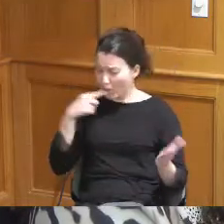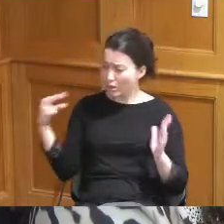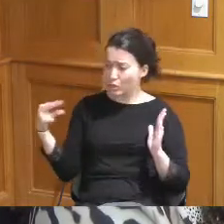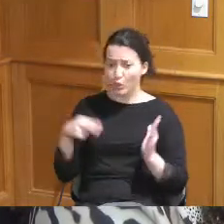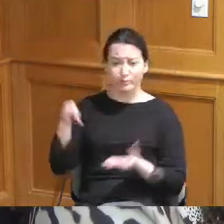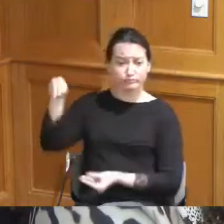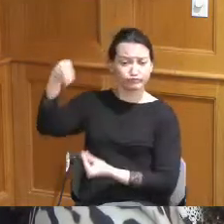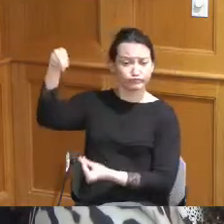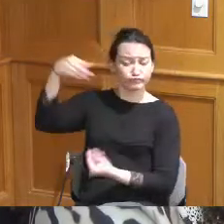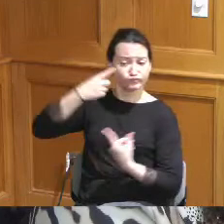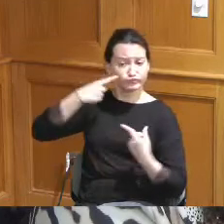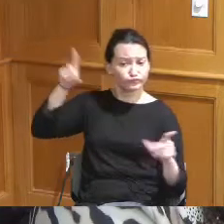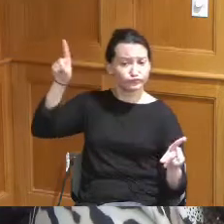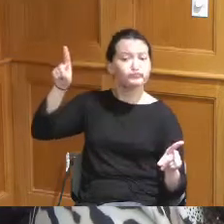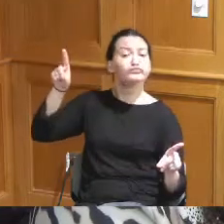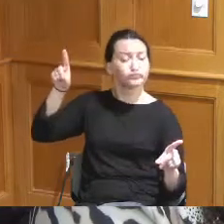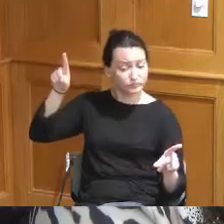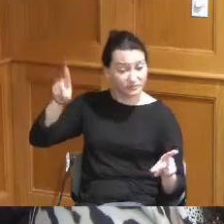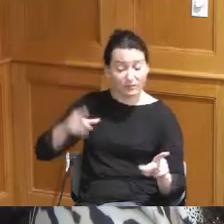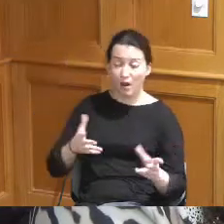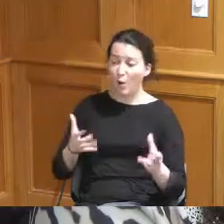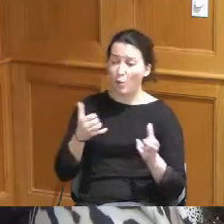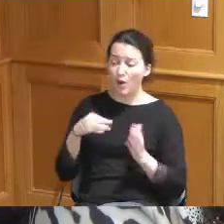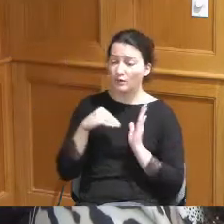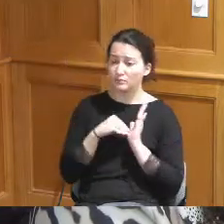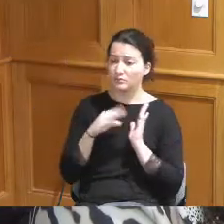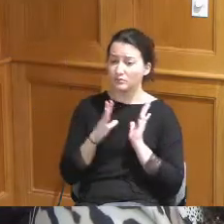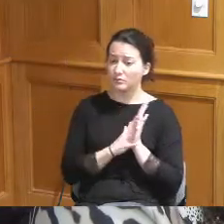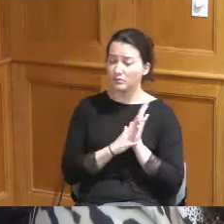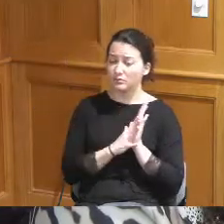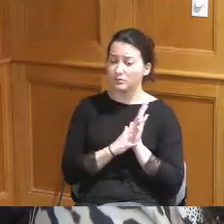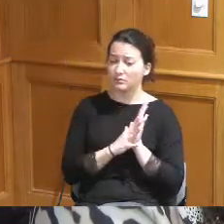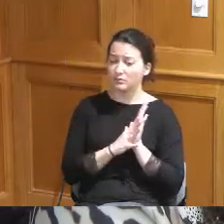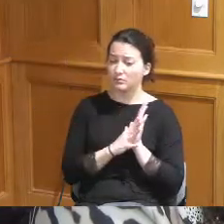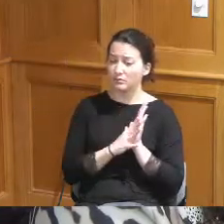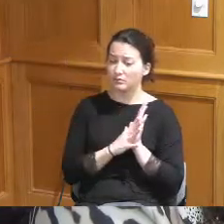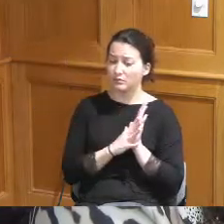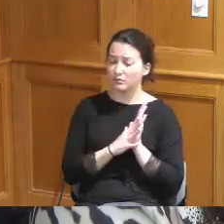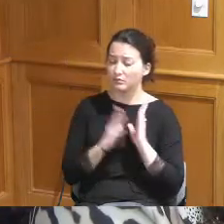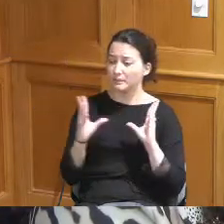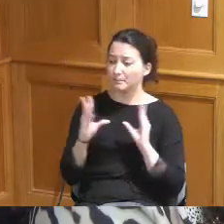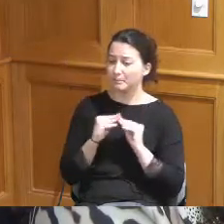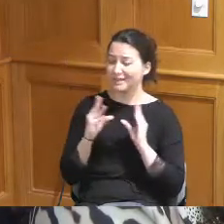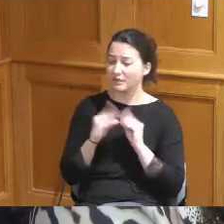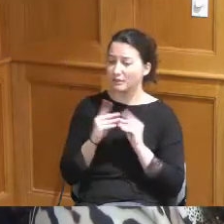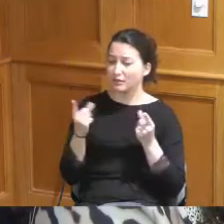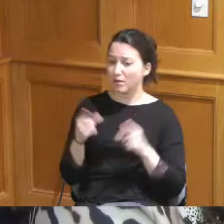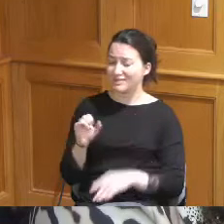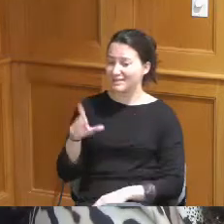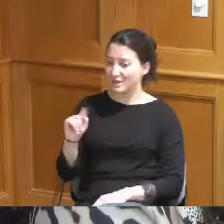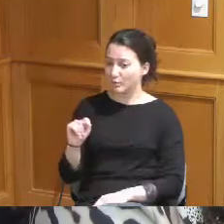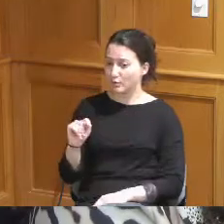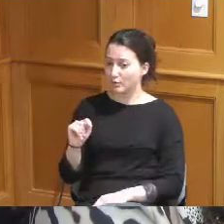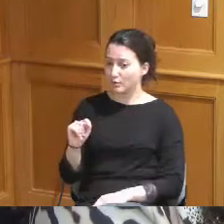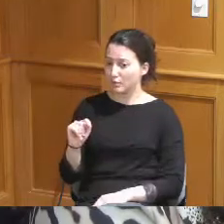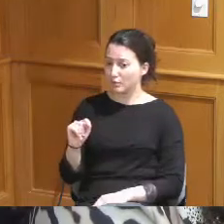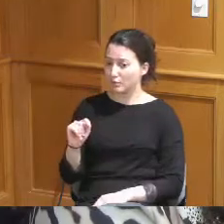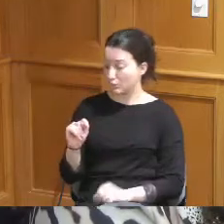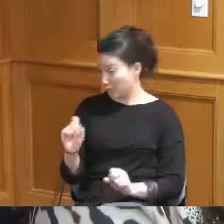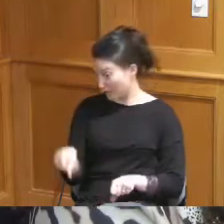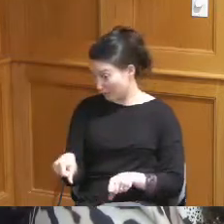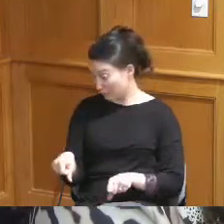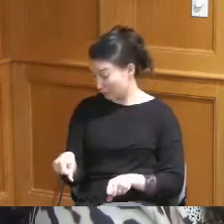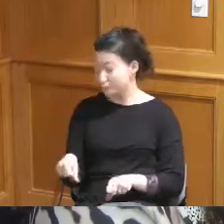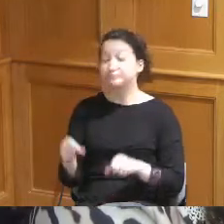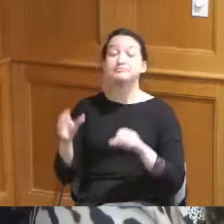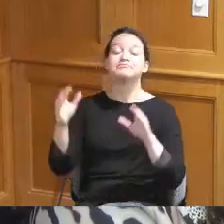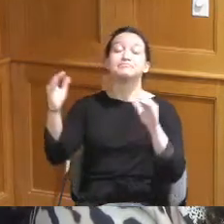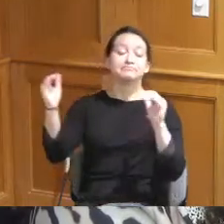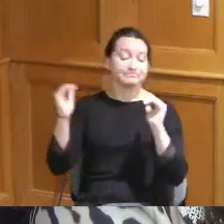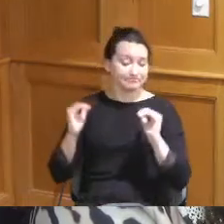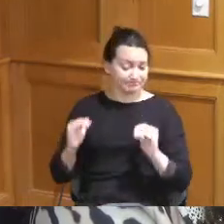resolution and I would like to have it on our first meeting in September also as it relates